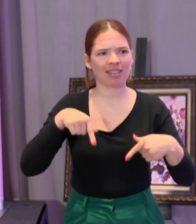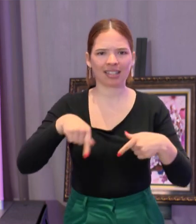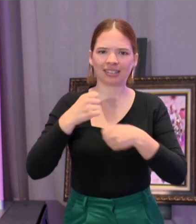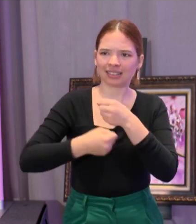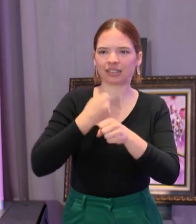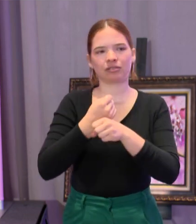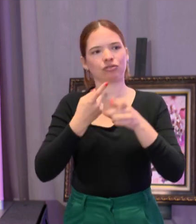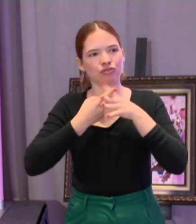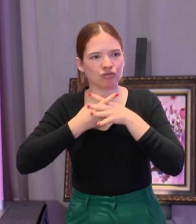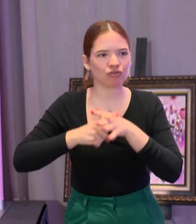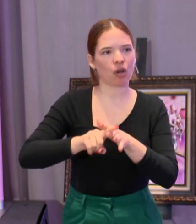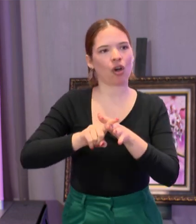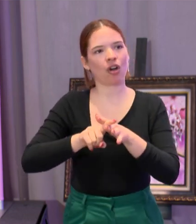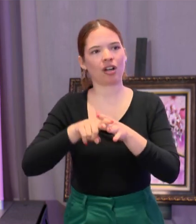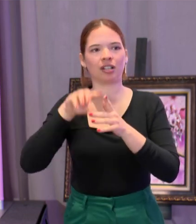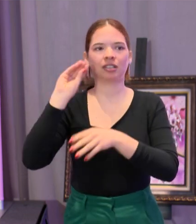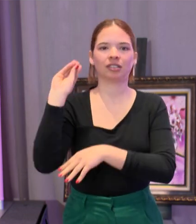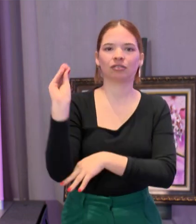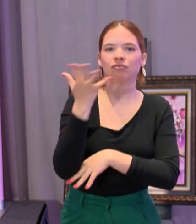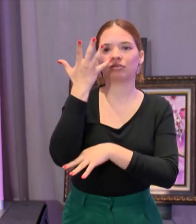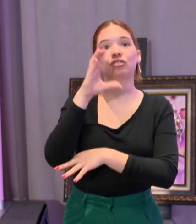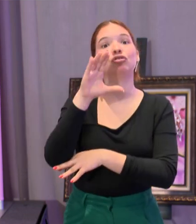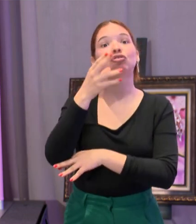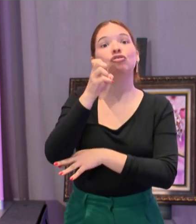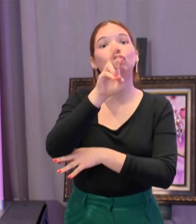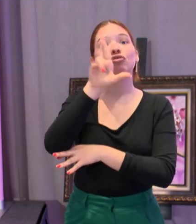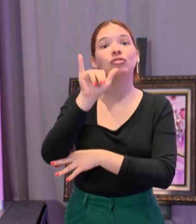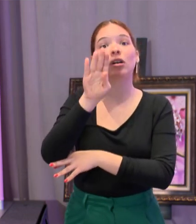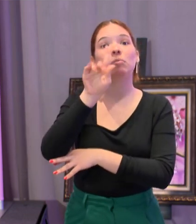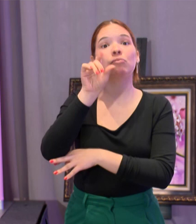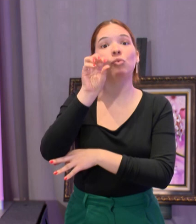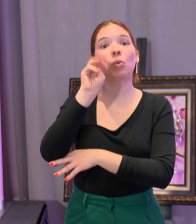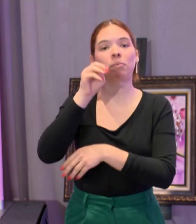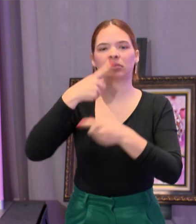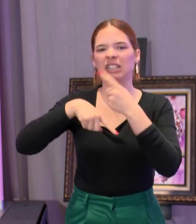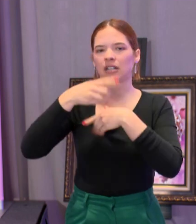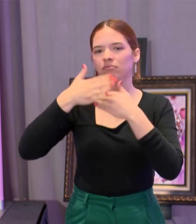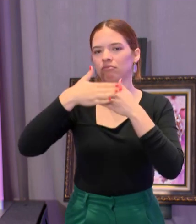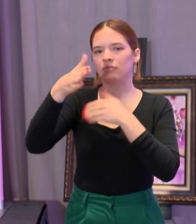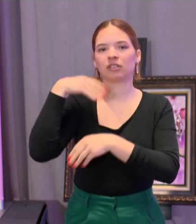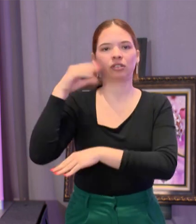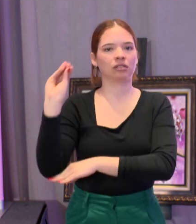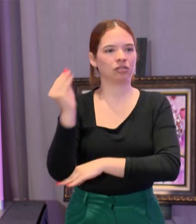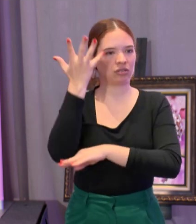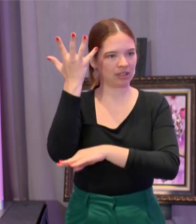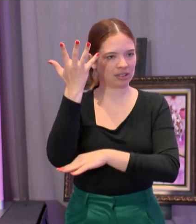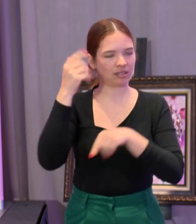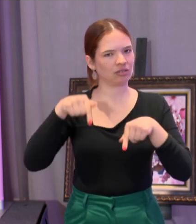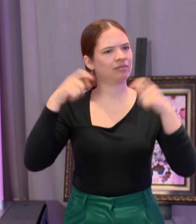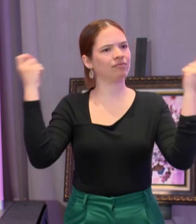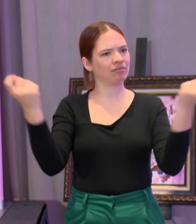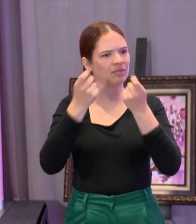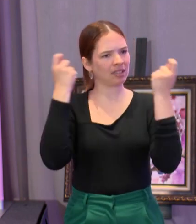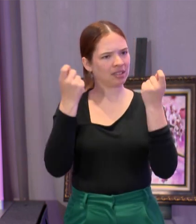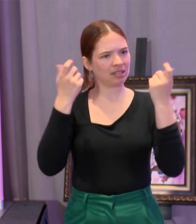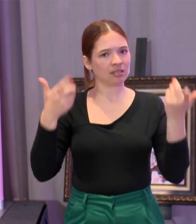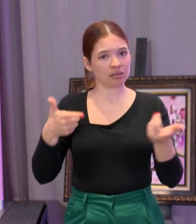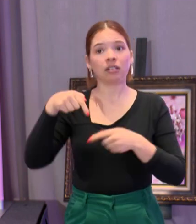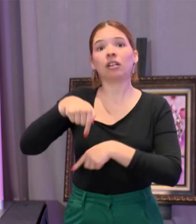BLOSSOM FESTIVAL WHICH CELEBRATES THE BEAUTY AND DIVERSITY OF OUR NATION'S CAPITAL. THE CONRAD IS PART OF THE HILTON PORTFOLIO OF BRANDS AND IS